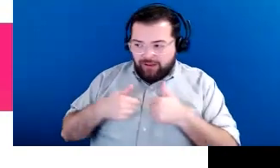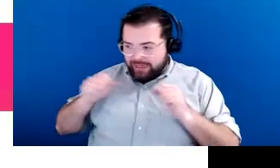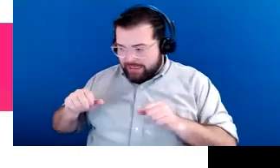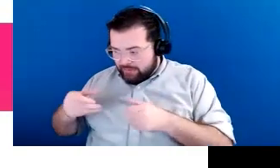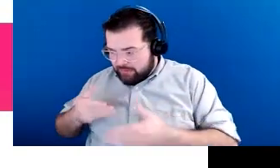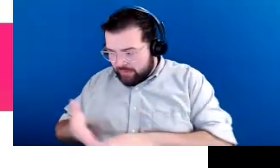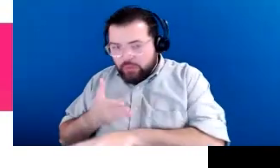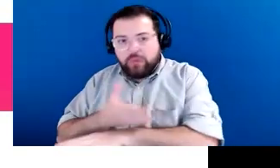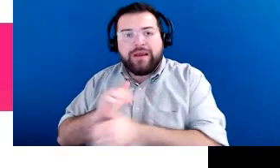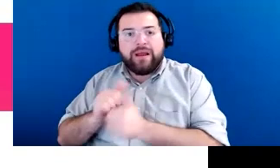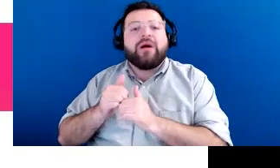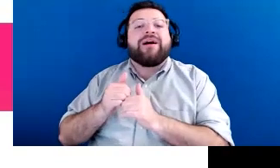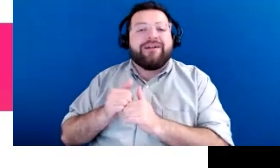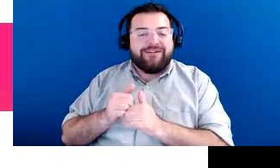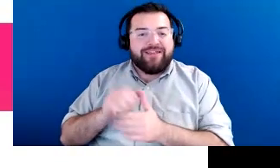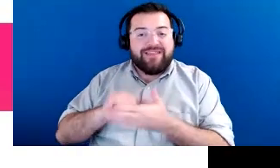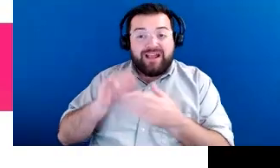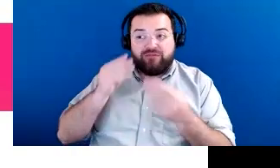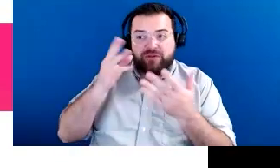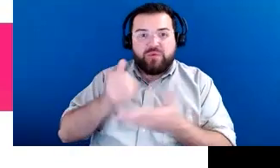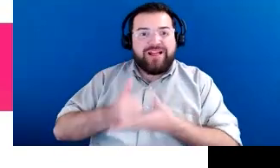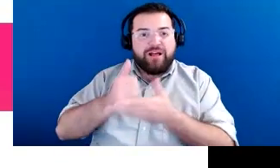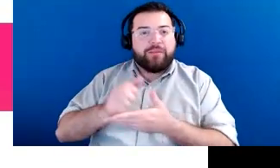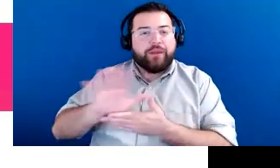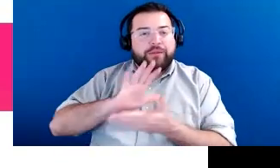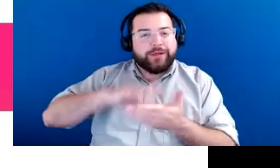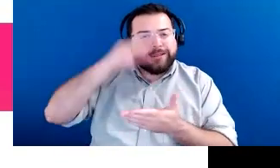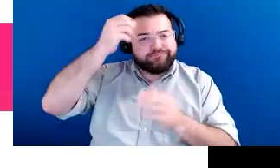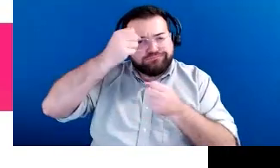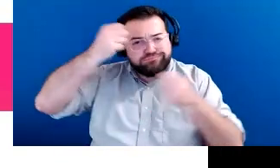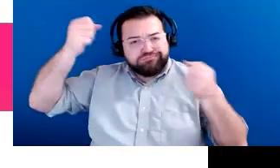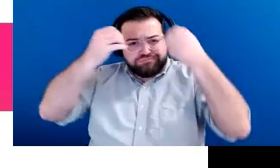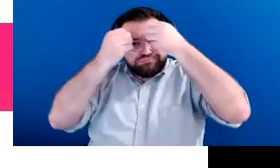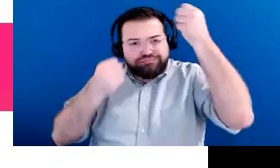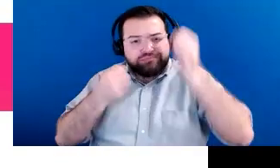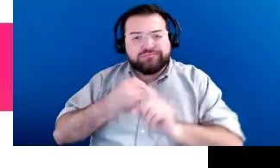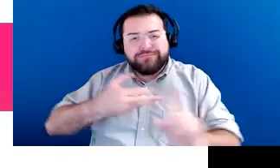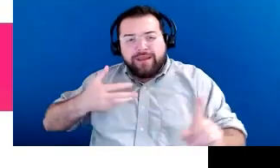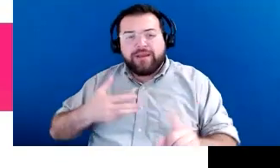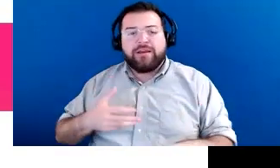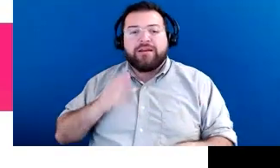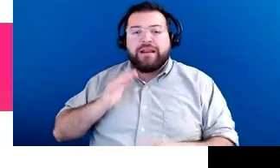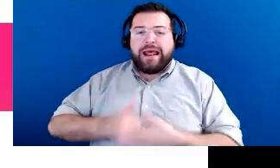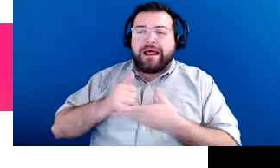Again, information to extend their learning to help make connections. If you're seeing a